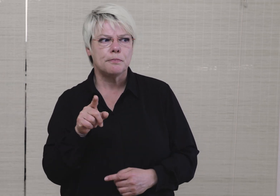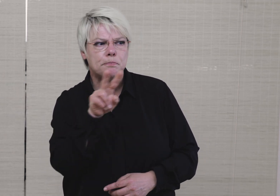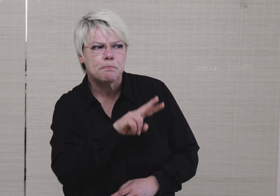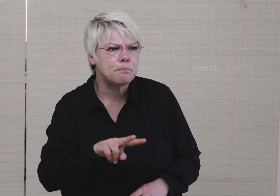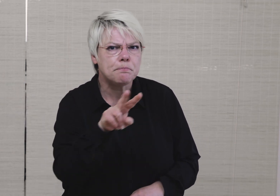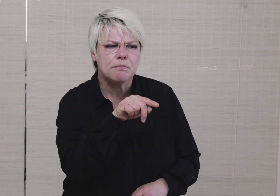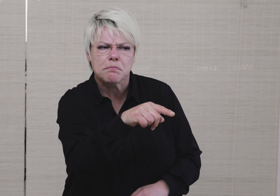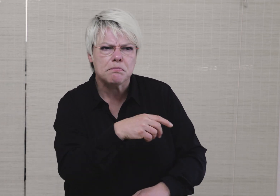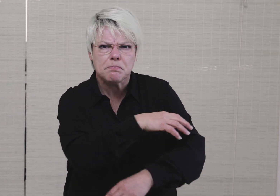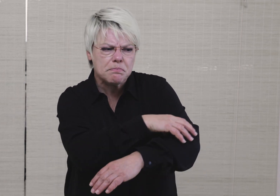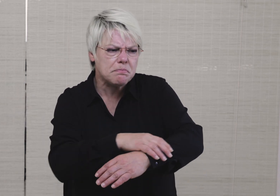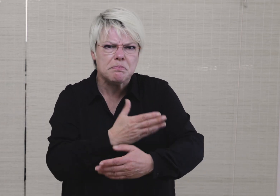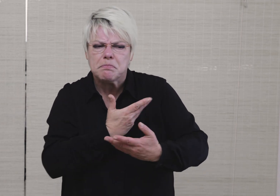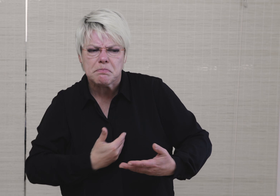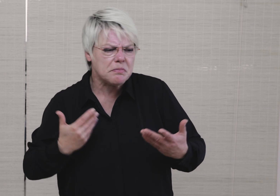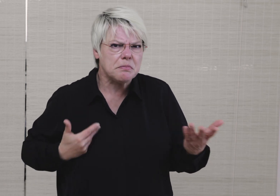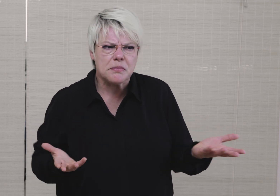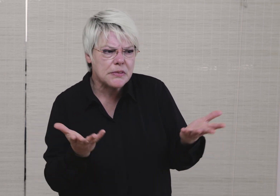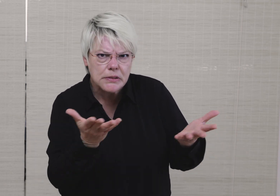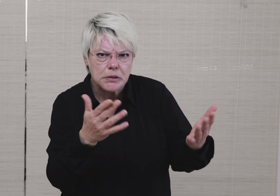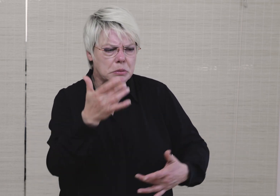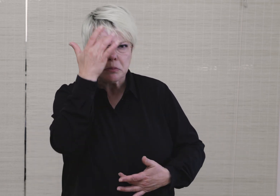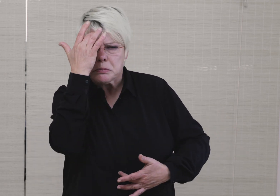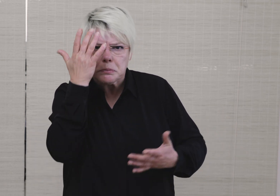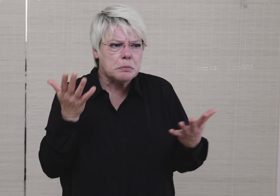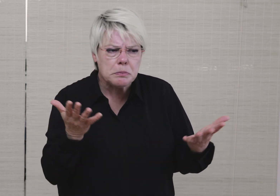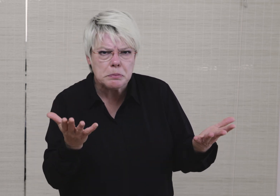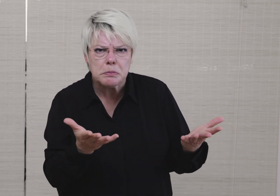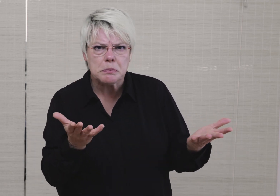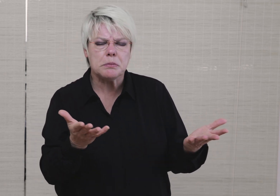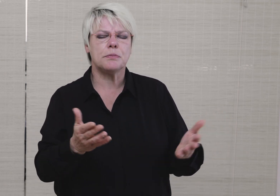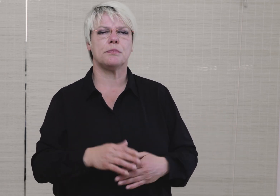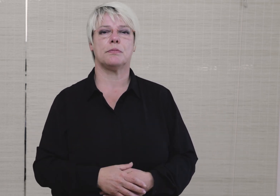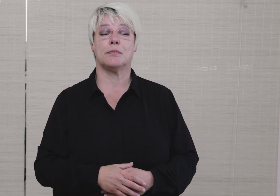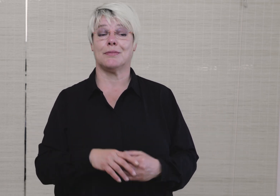look for the number of injured people involved, and how they behave.